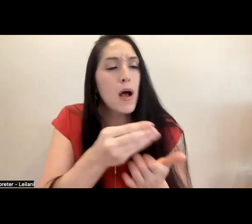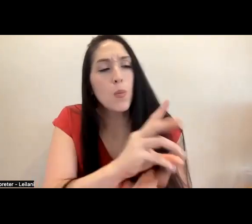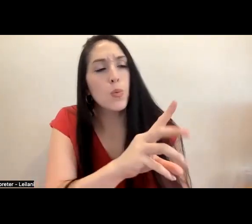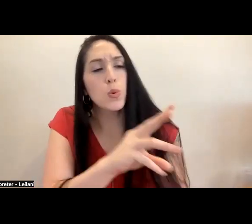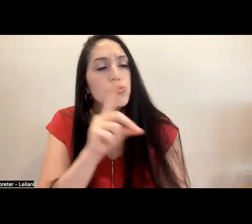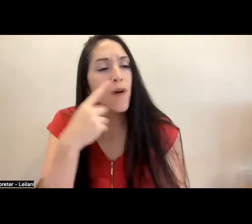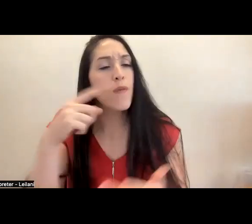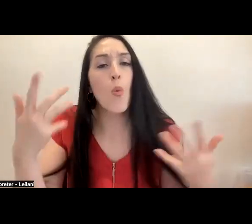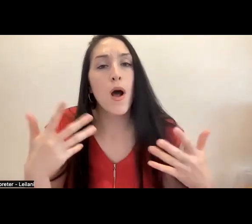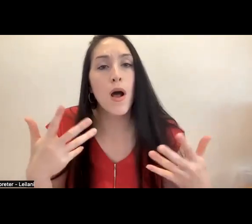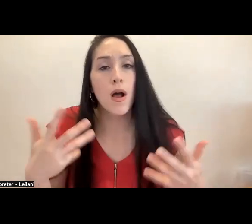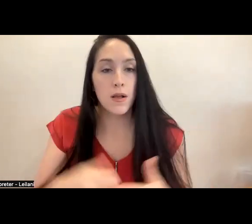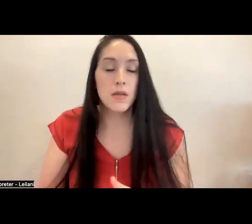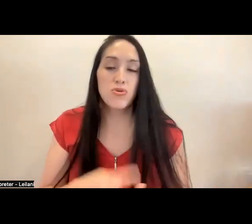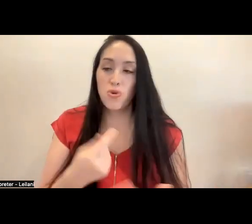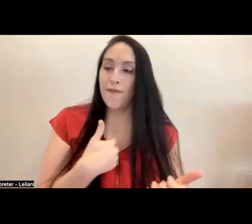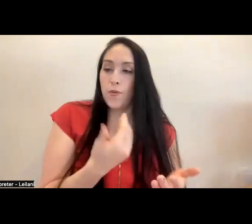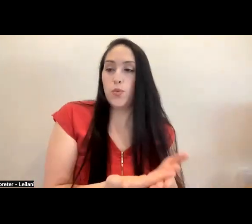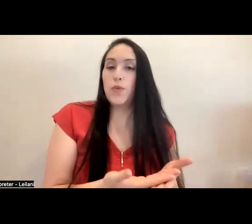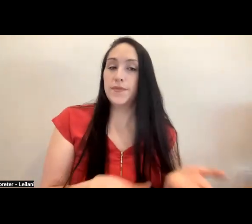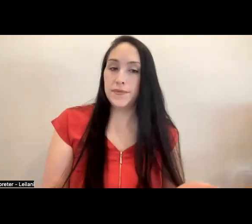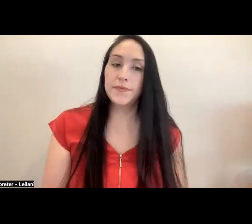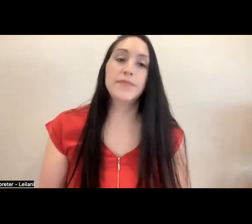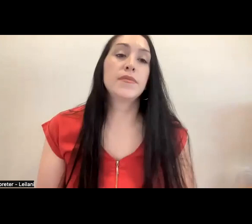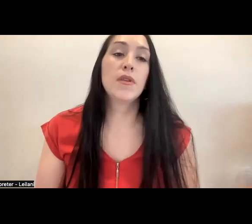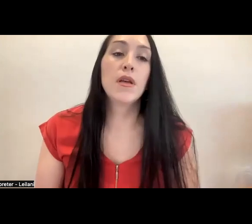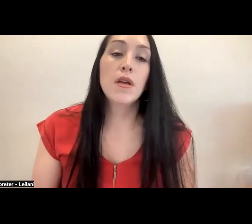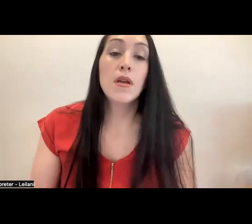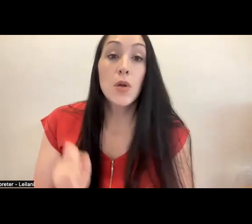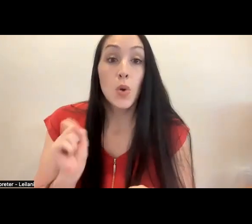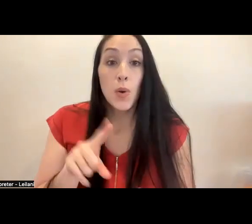looking now as we go through these questions is, Are you allowed to use your able card,